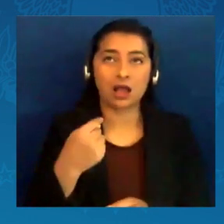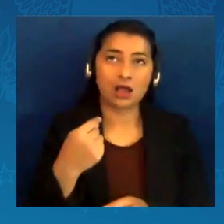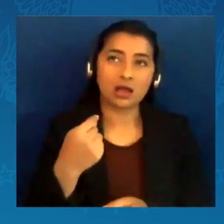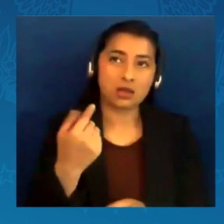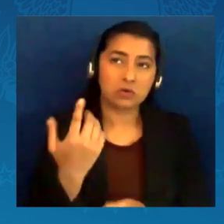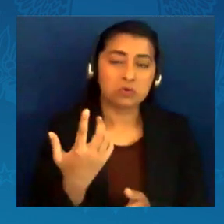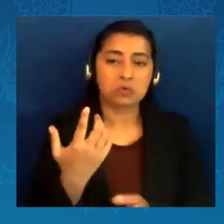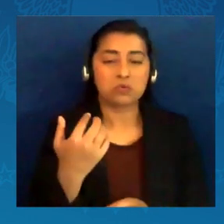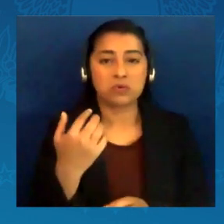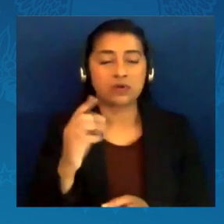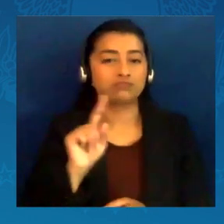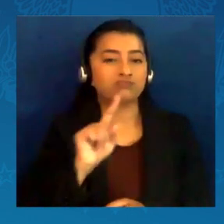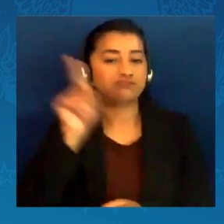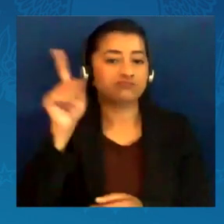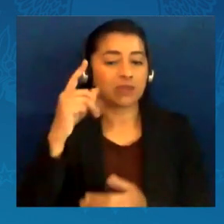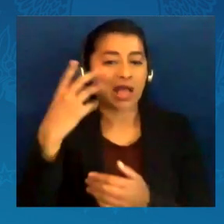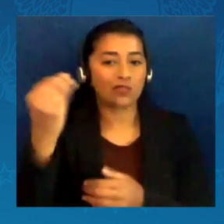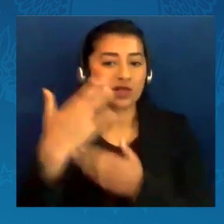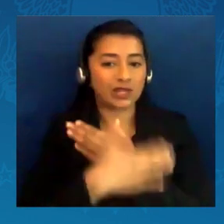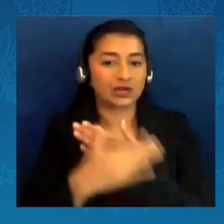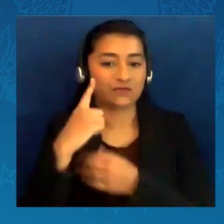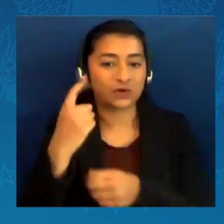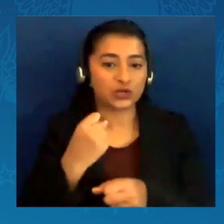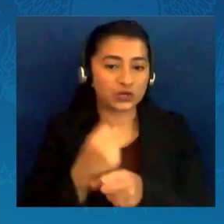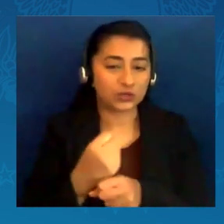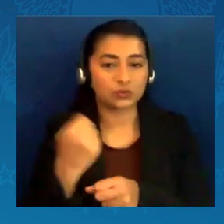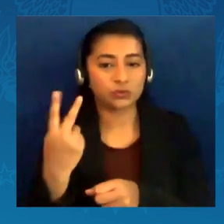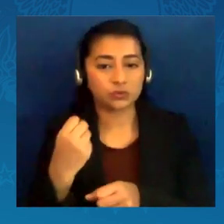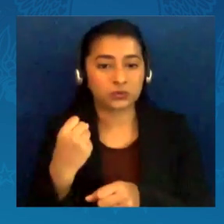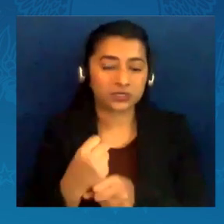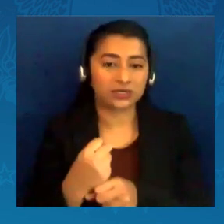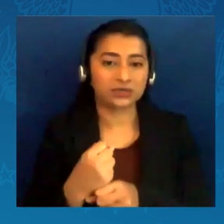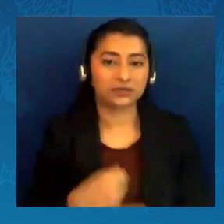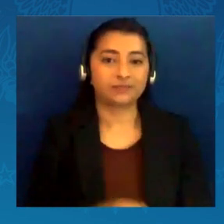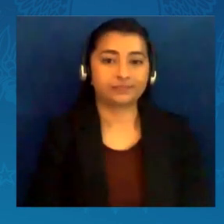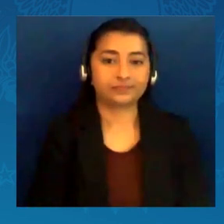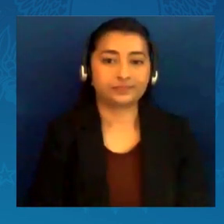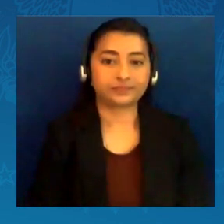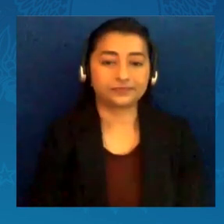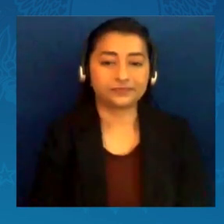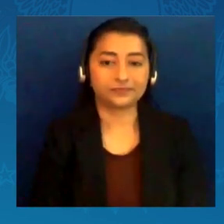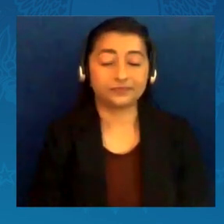and I want to connect the knowledge internationally